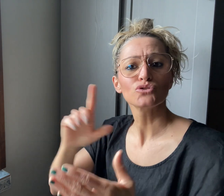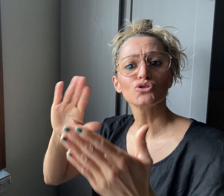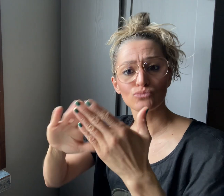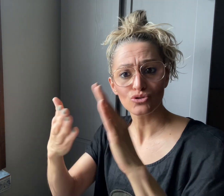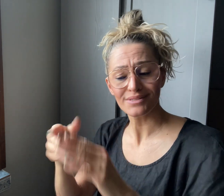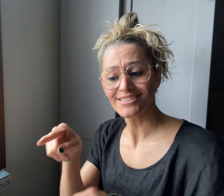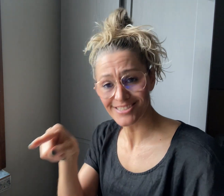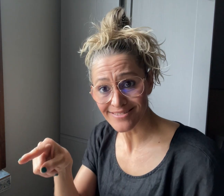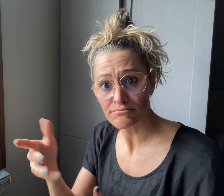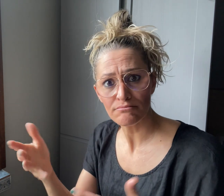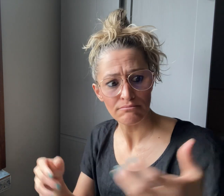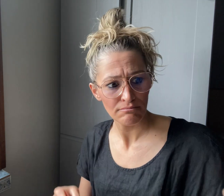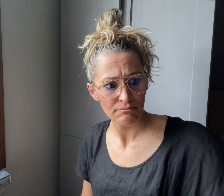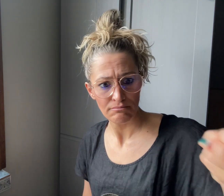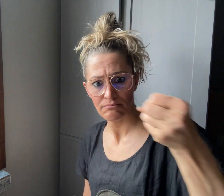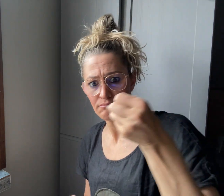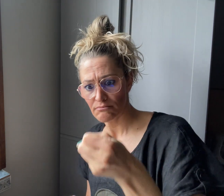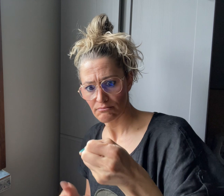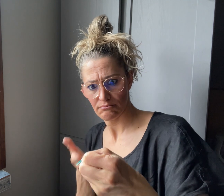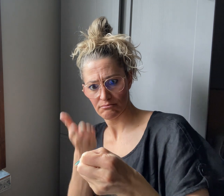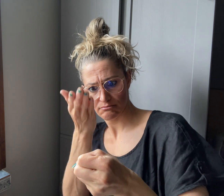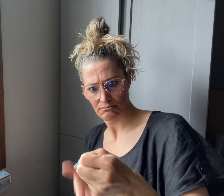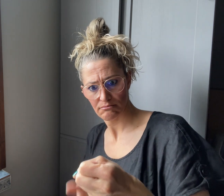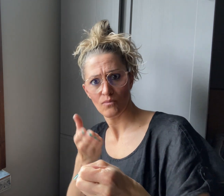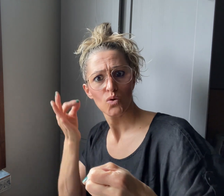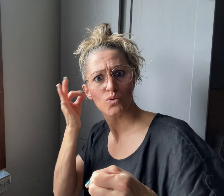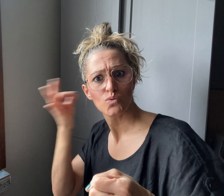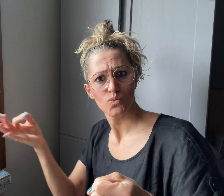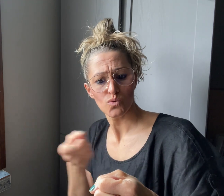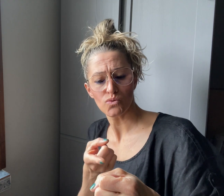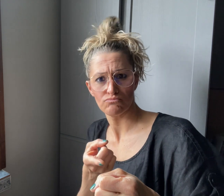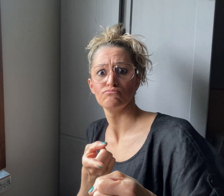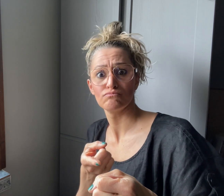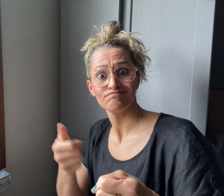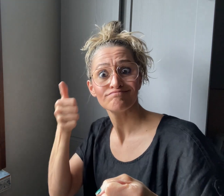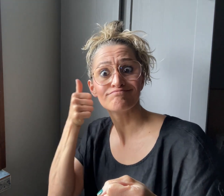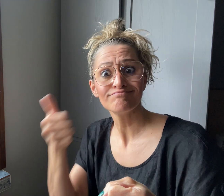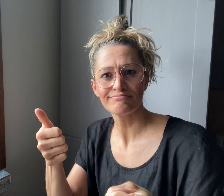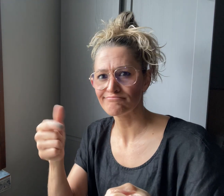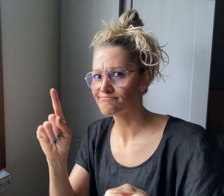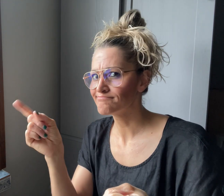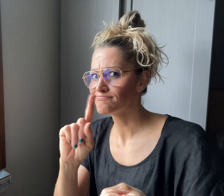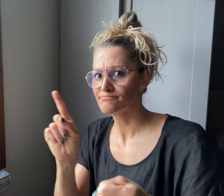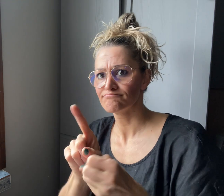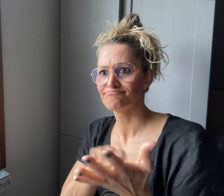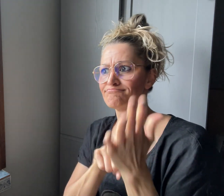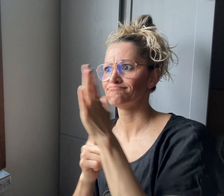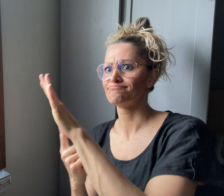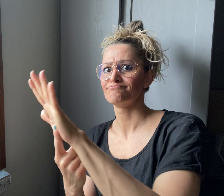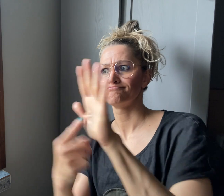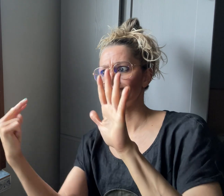in the Deaf community hires a hearing person, it sends